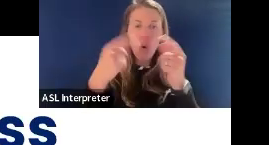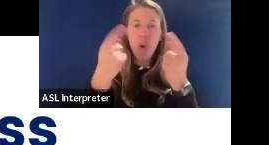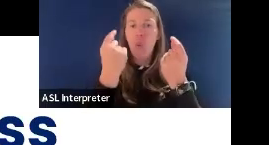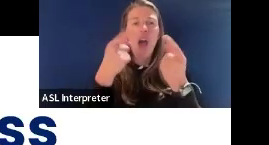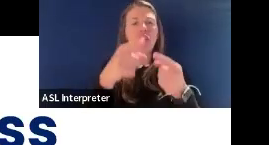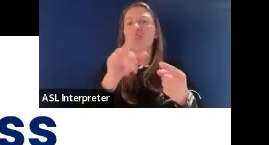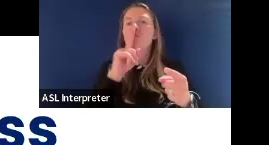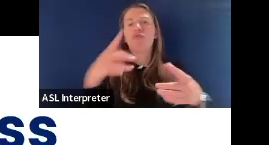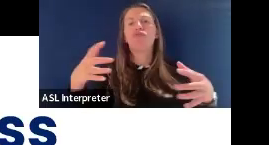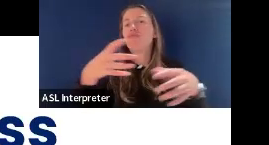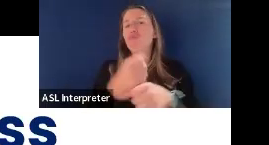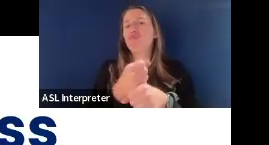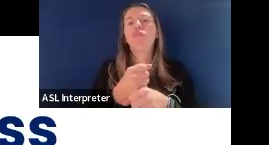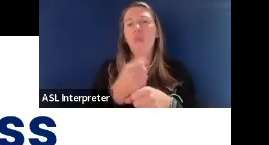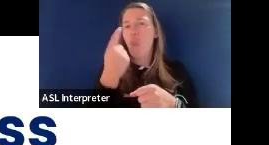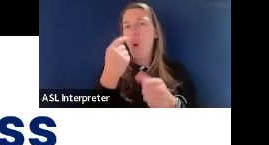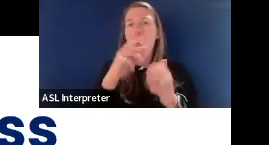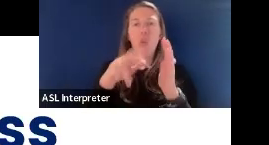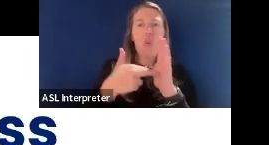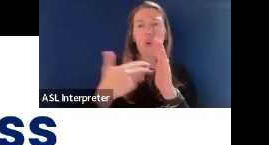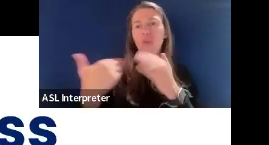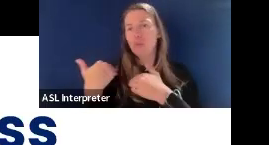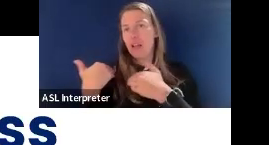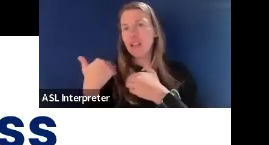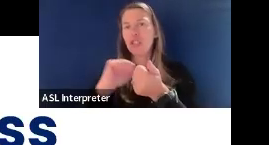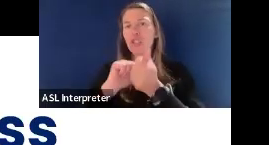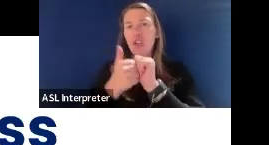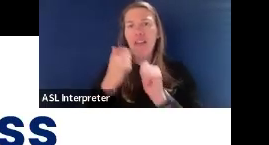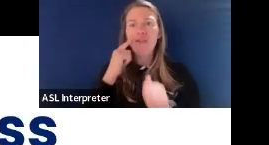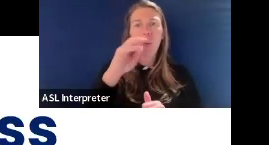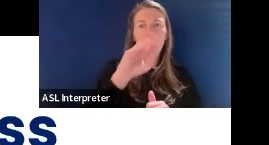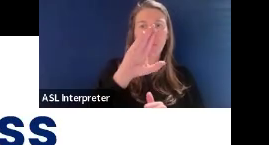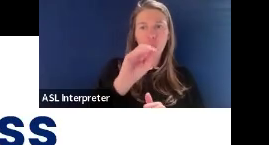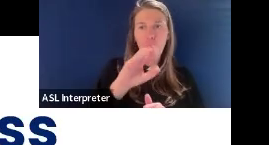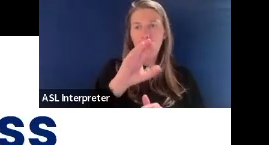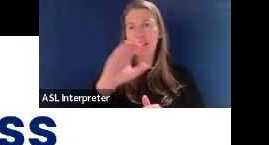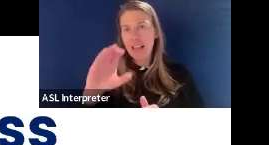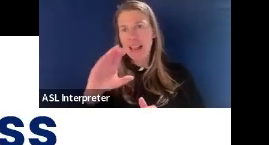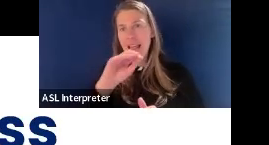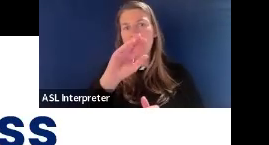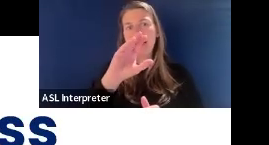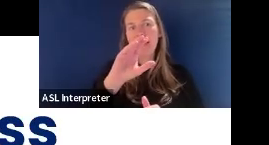the changes that are being made to the roles and responsibilities of MCO care coordinators, TCMS and CDDOS.